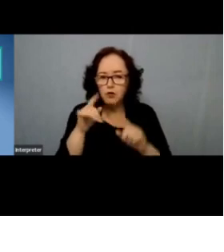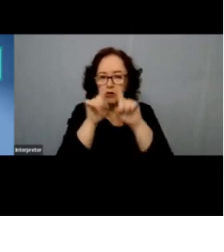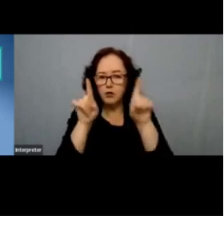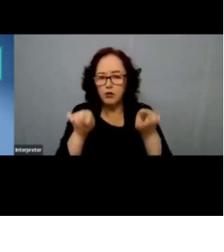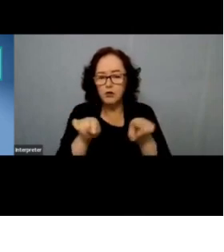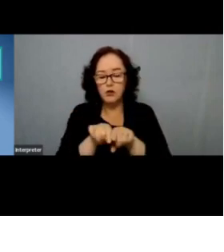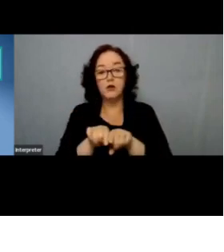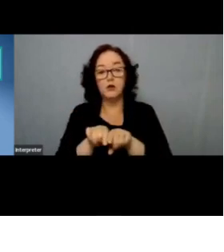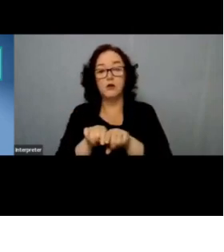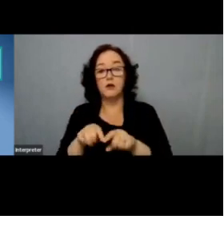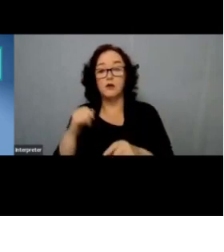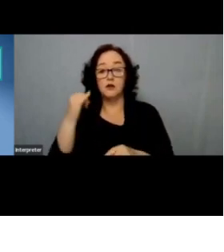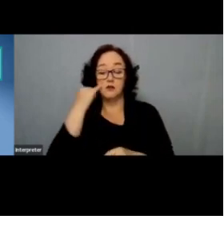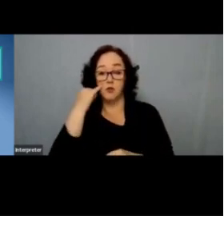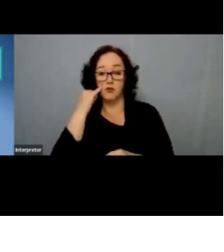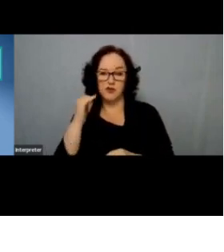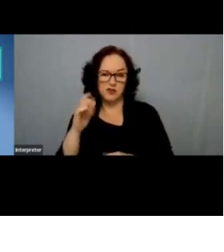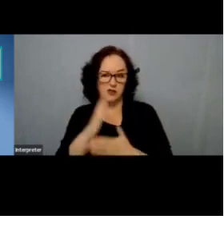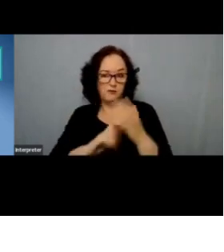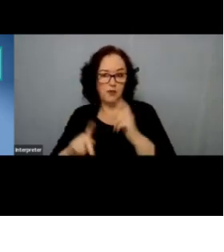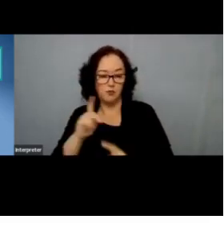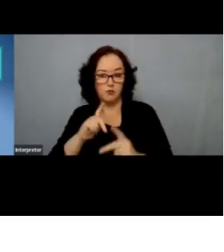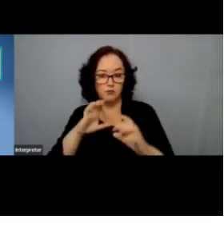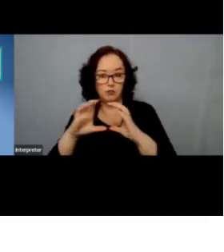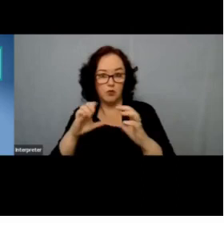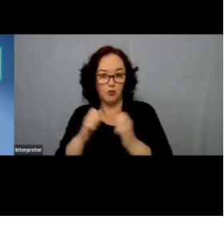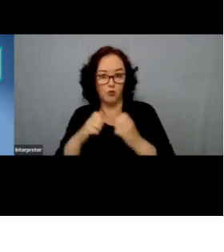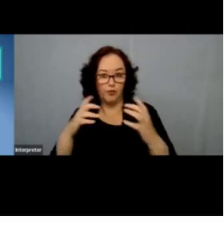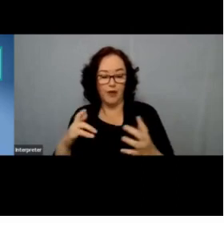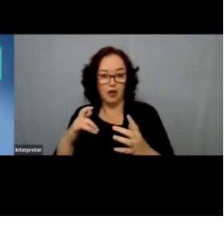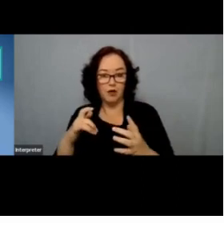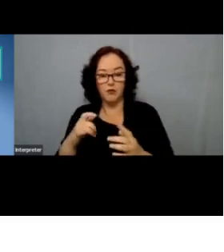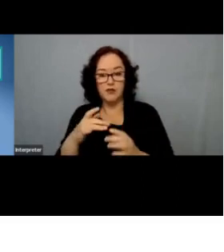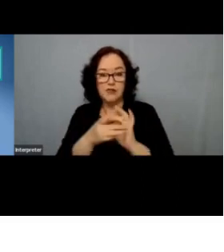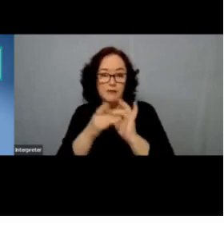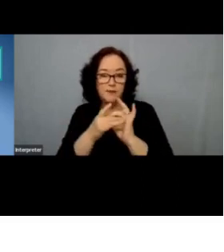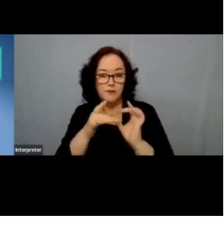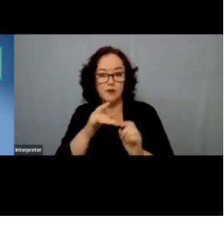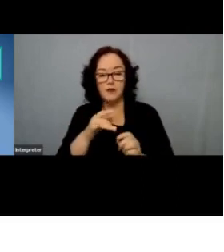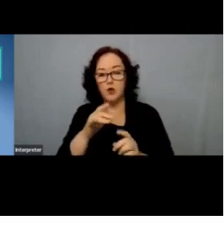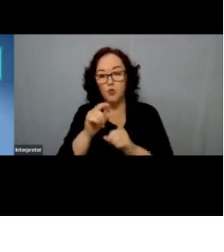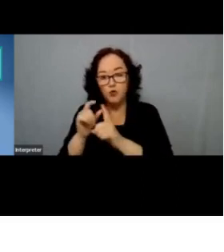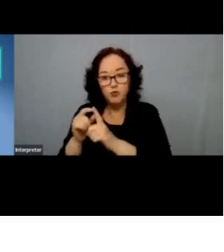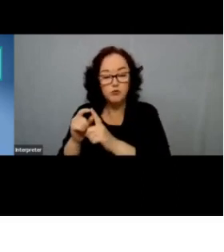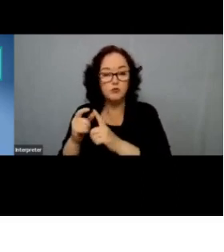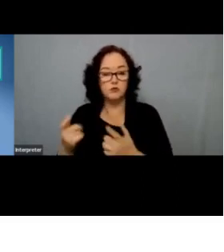without words, how do you identify concussion in that group. There's also a, the CDC has checklists for school